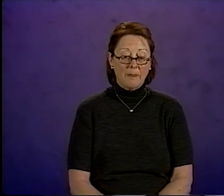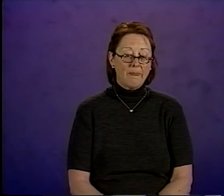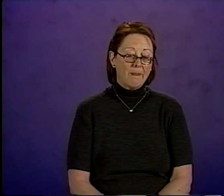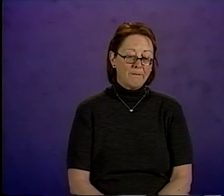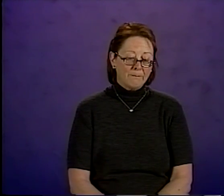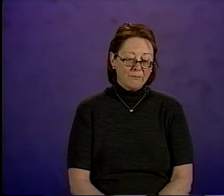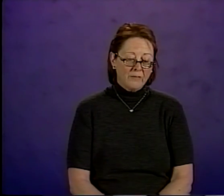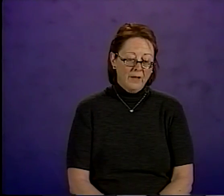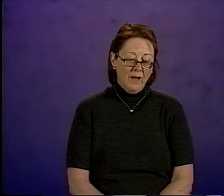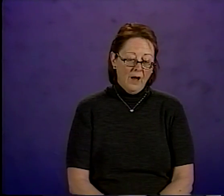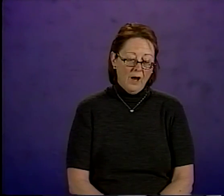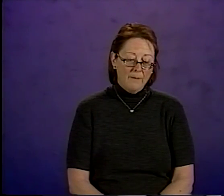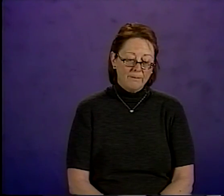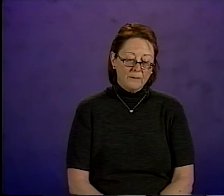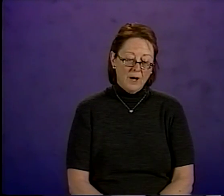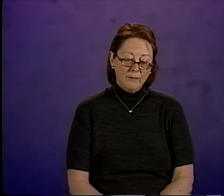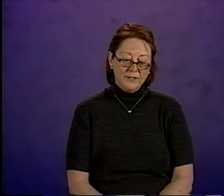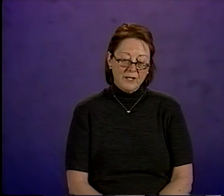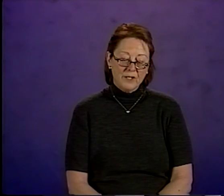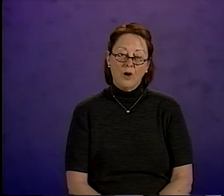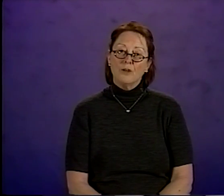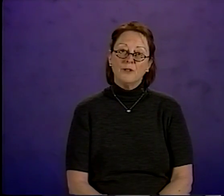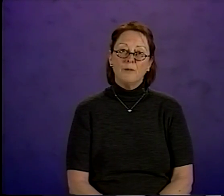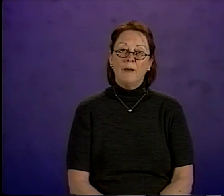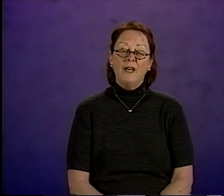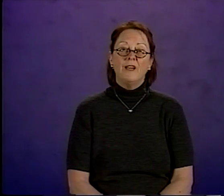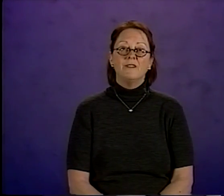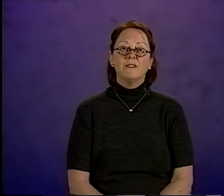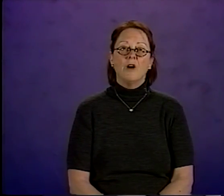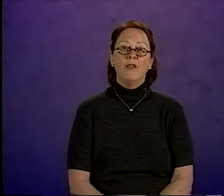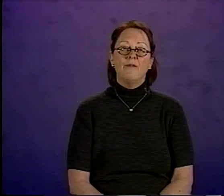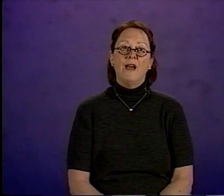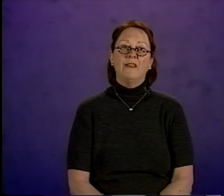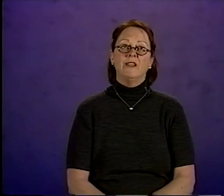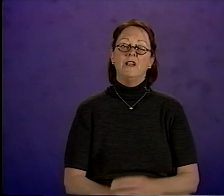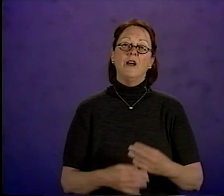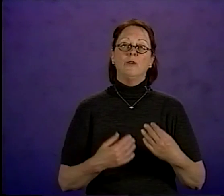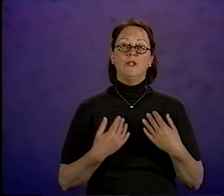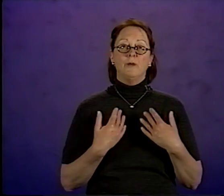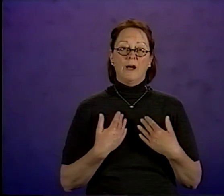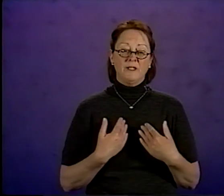Conversation also depends on the fact that not only do I